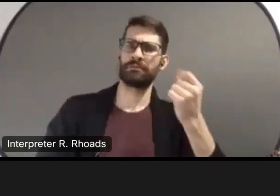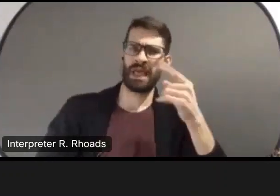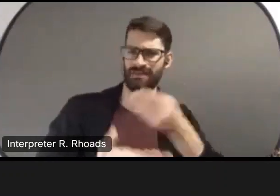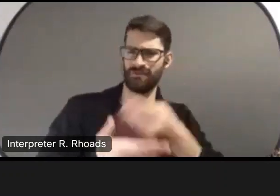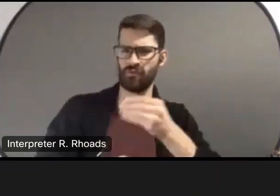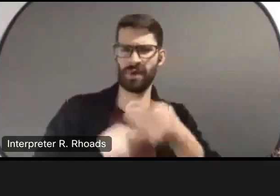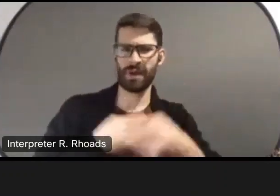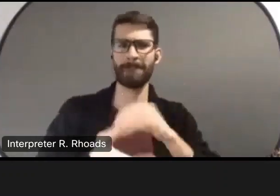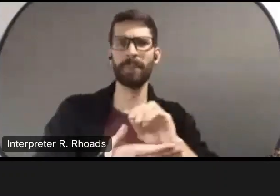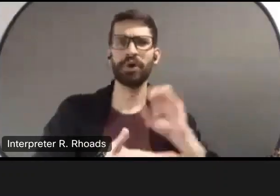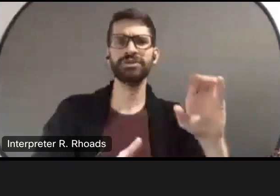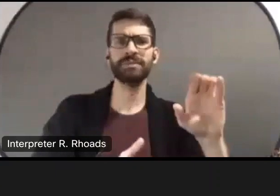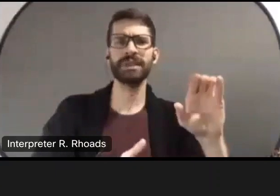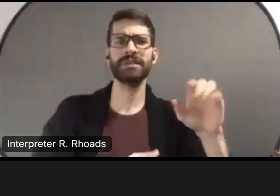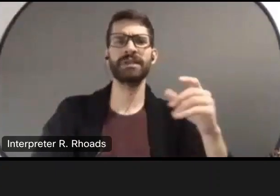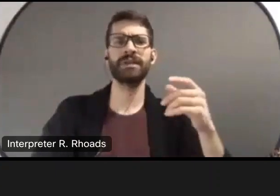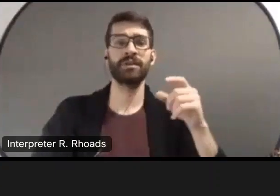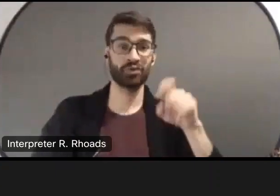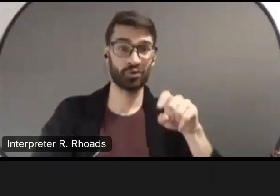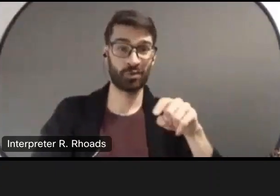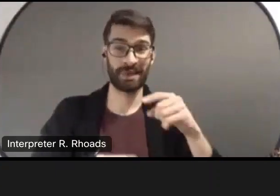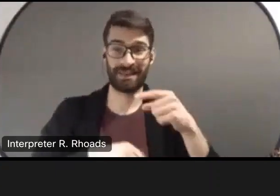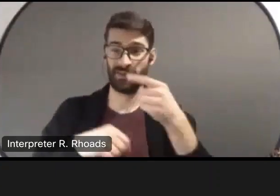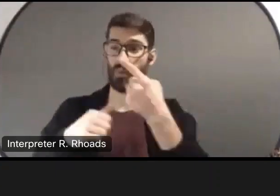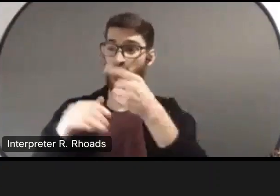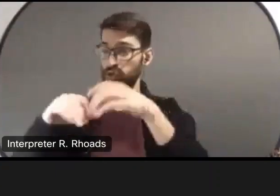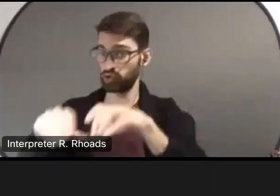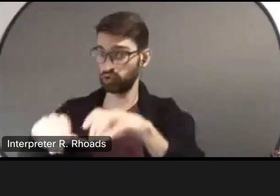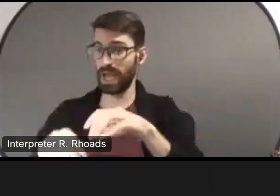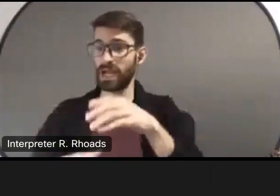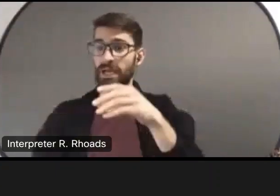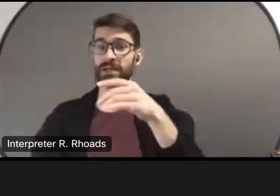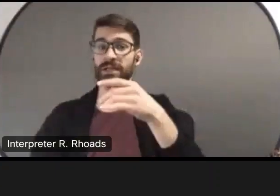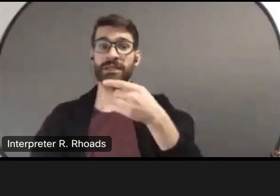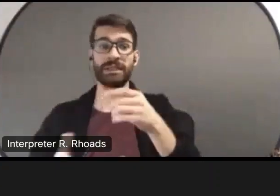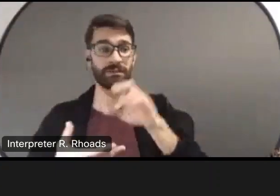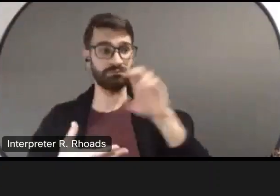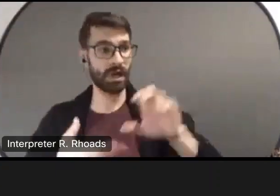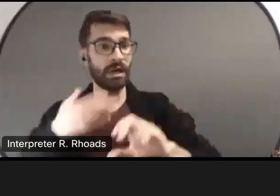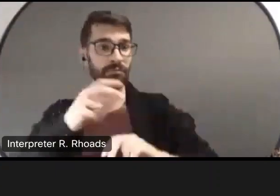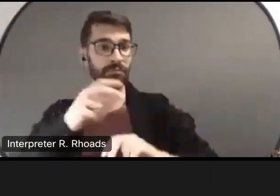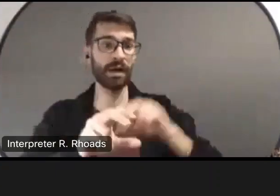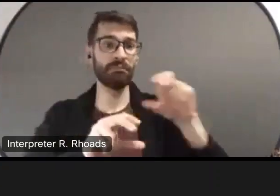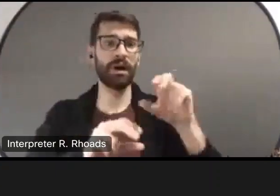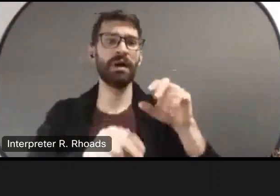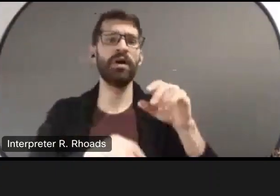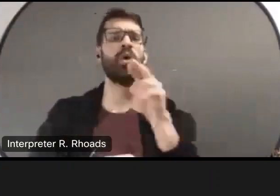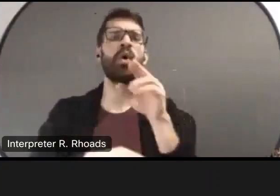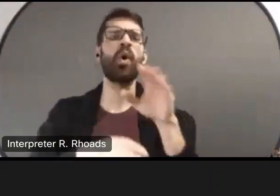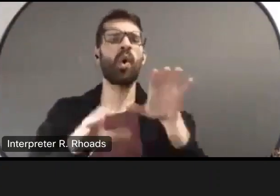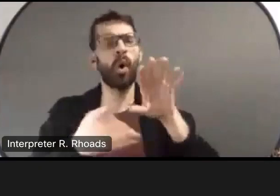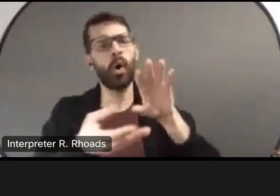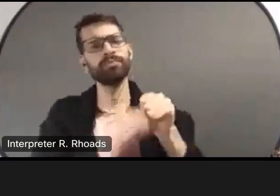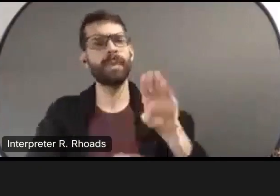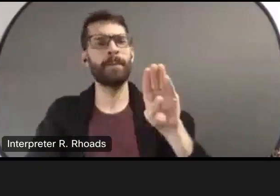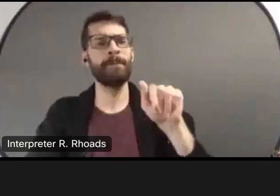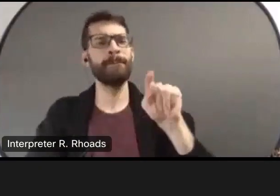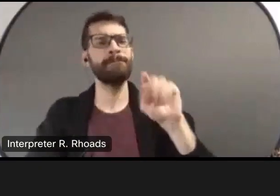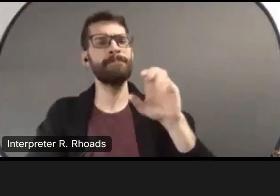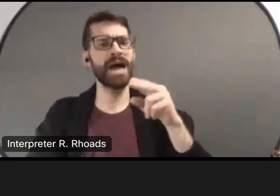one check per reimbursement, or could we batch different expenses together and just make sure that you have the proper